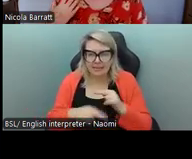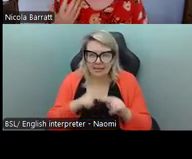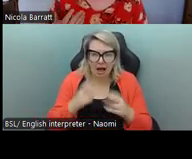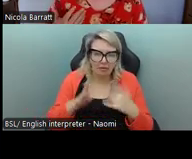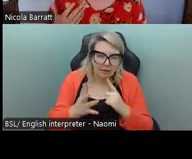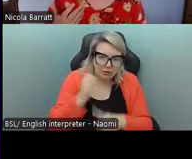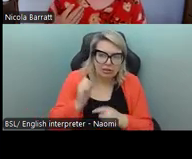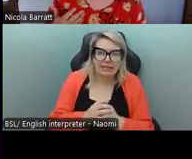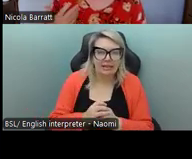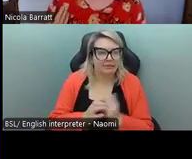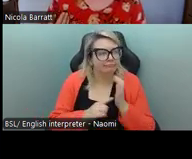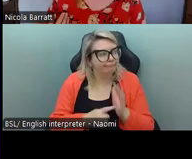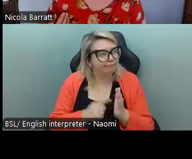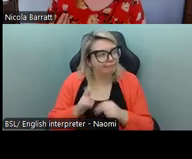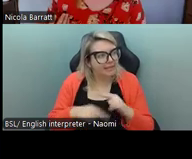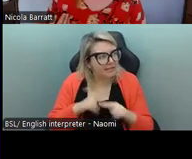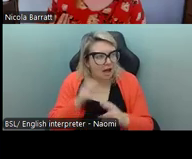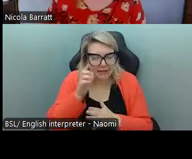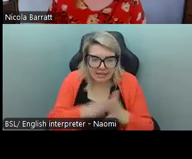their experiences, their insights.